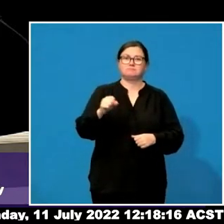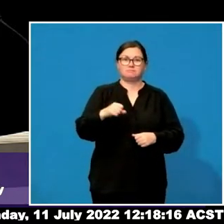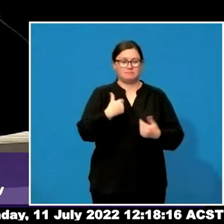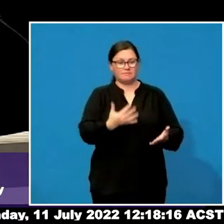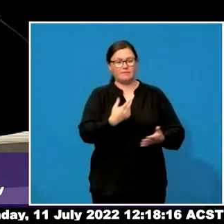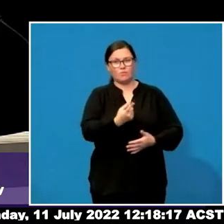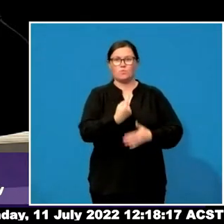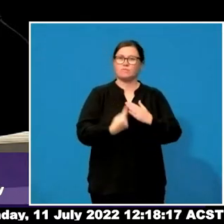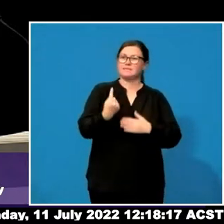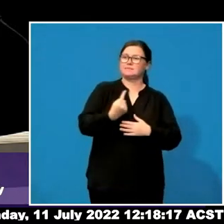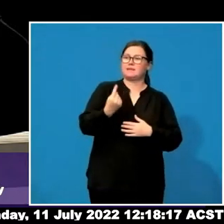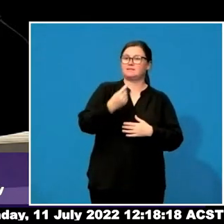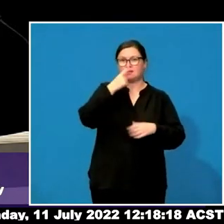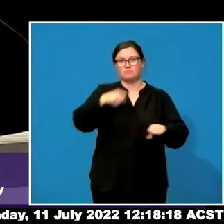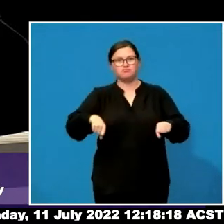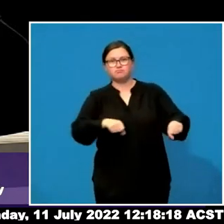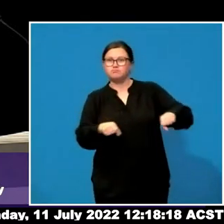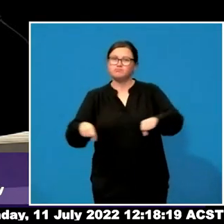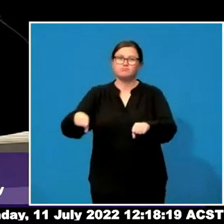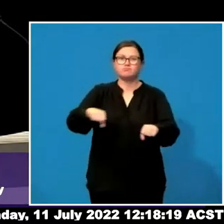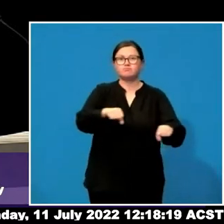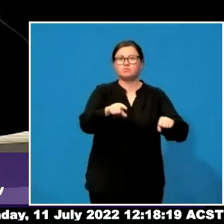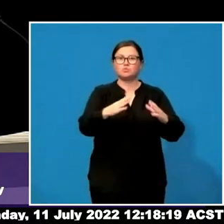Yeah. MS TARRAGO: And you don't have to rely on anybody?